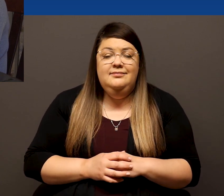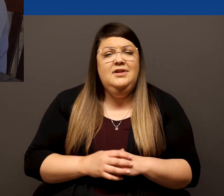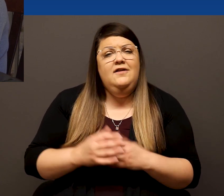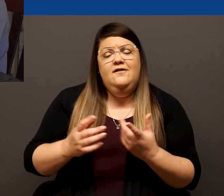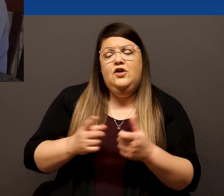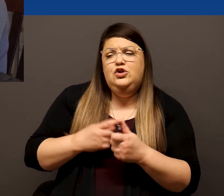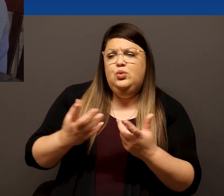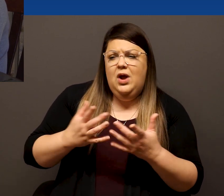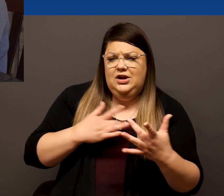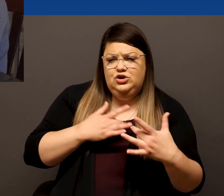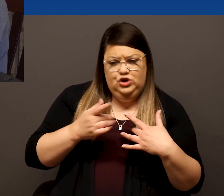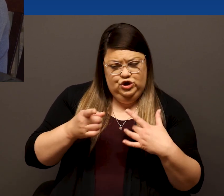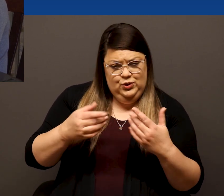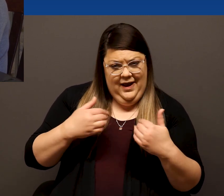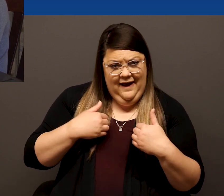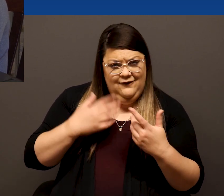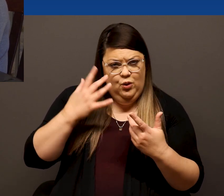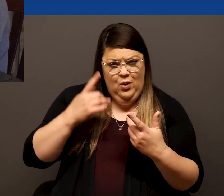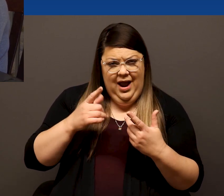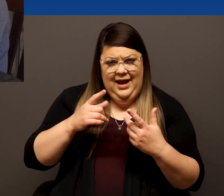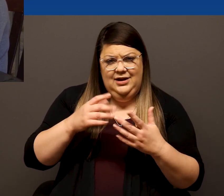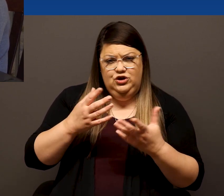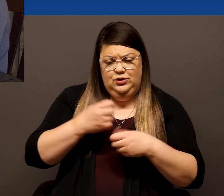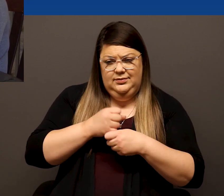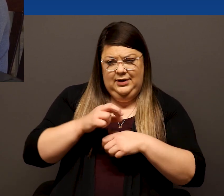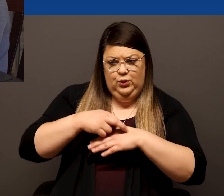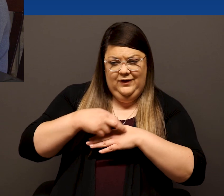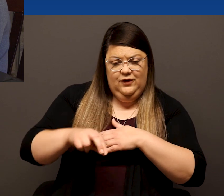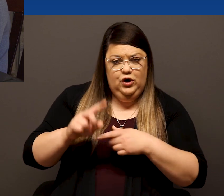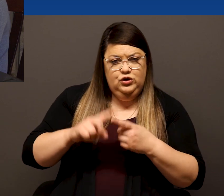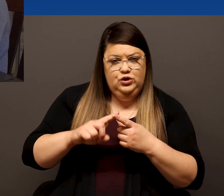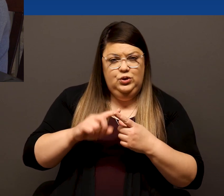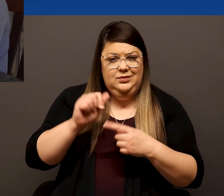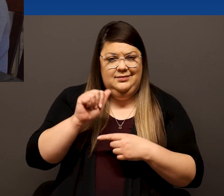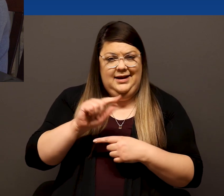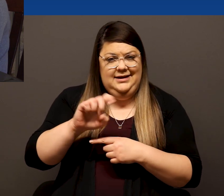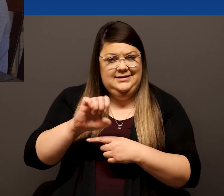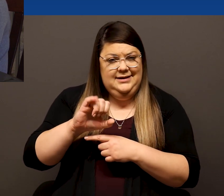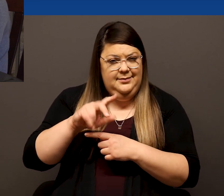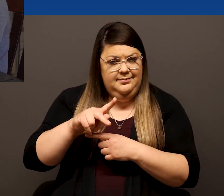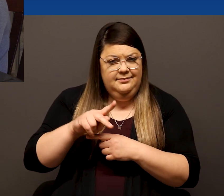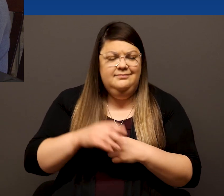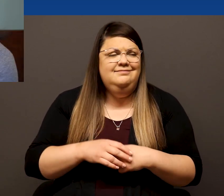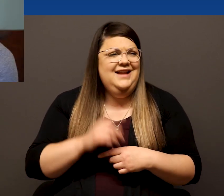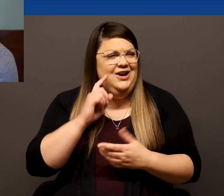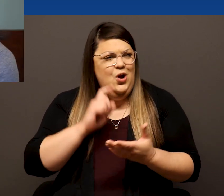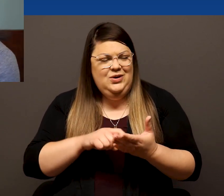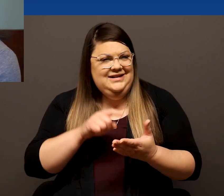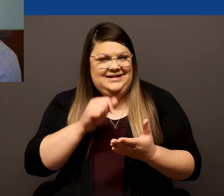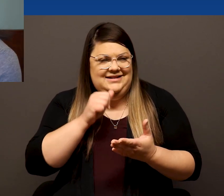What led you to make the referral to the Arizona Early Intervention Program? I just noticed that he's not reaching